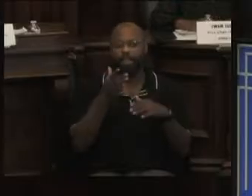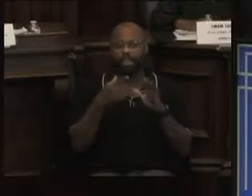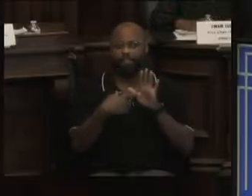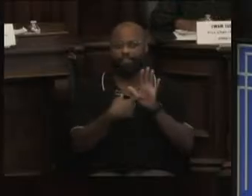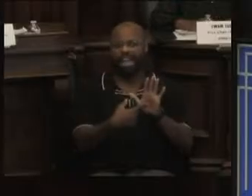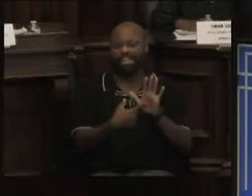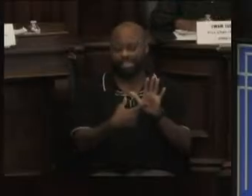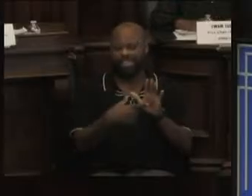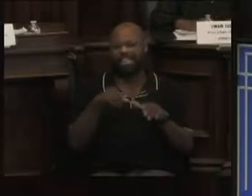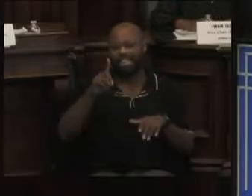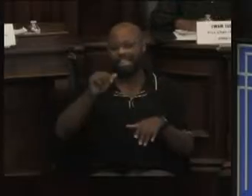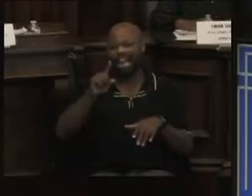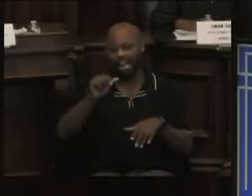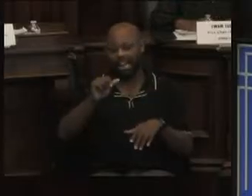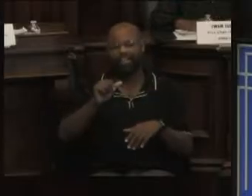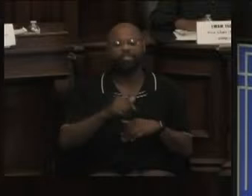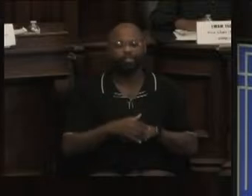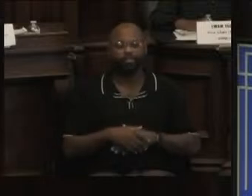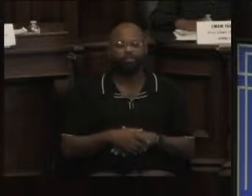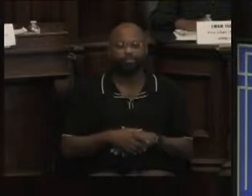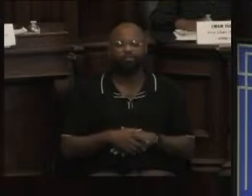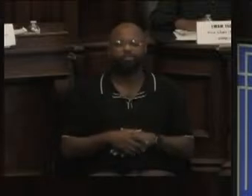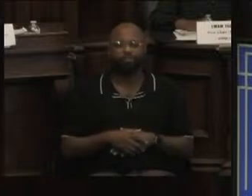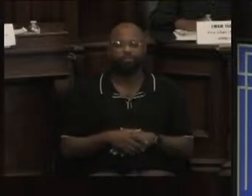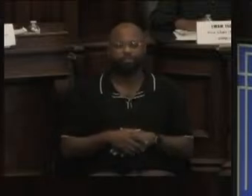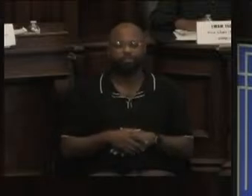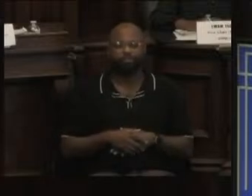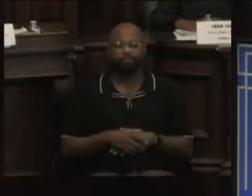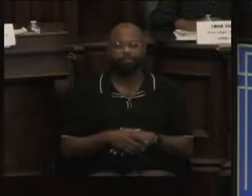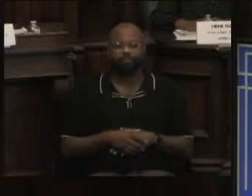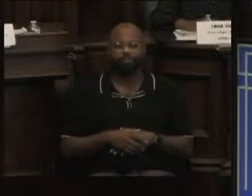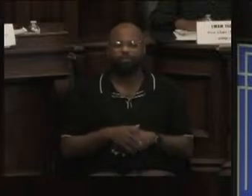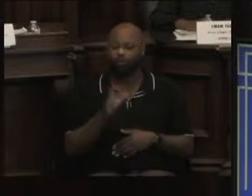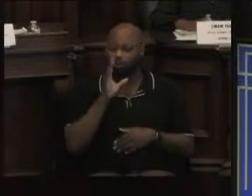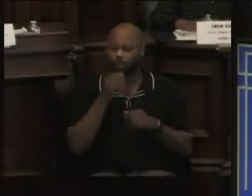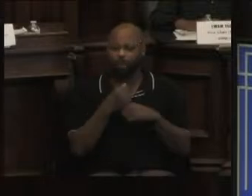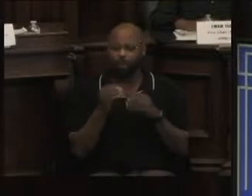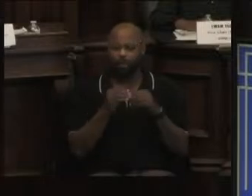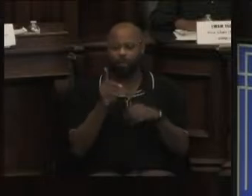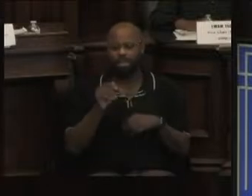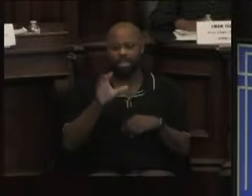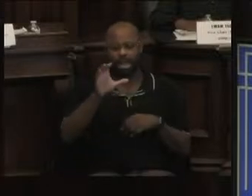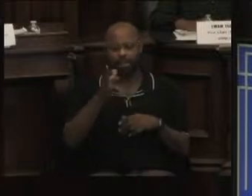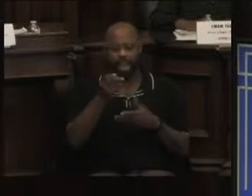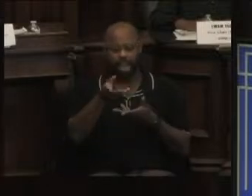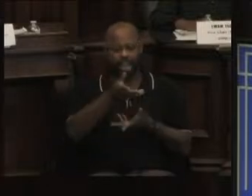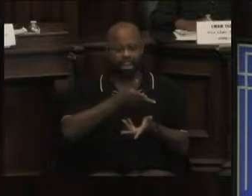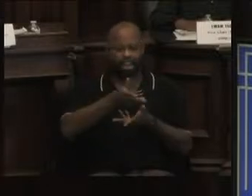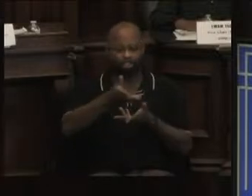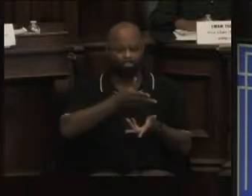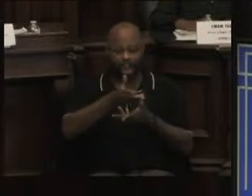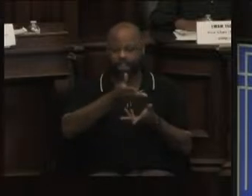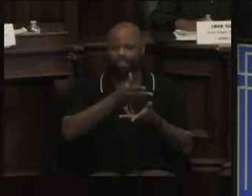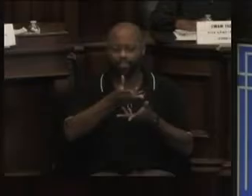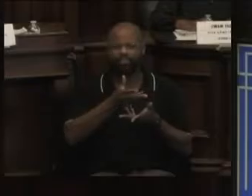this interactive facing public